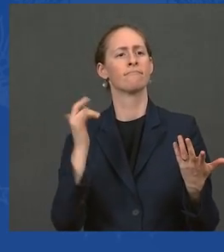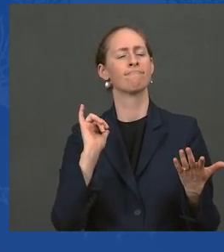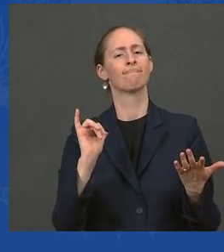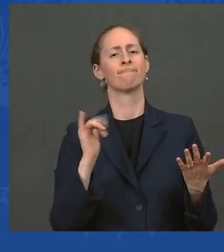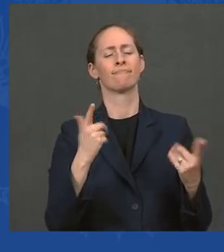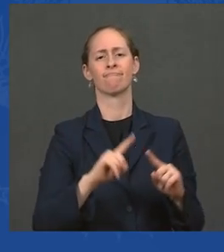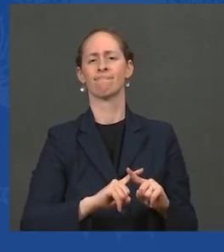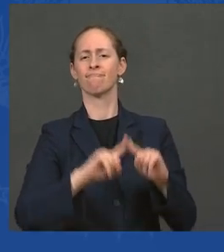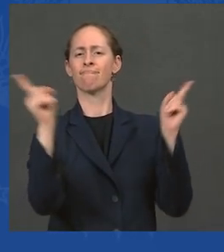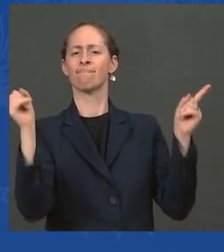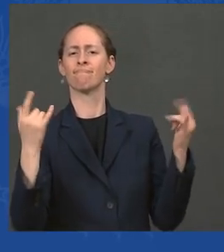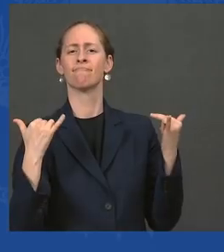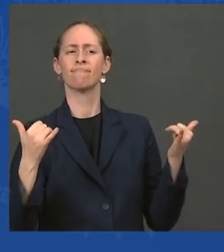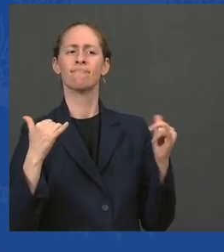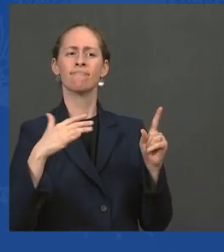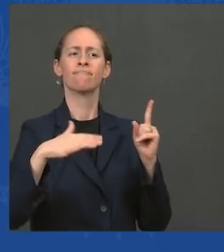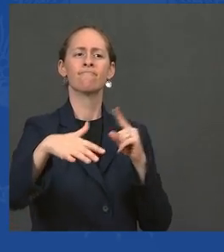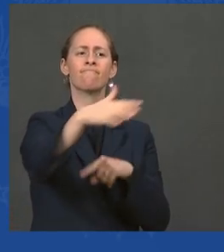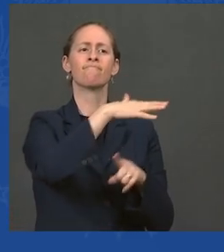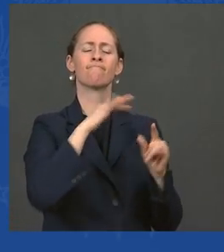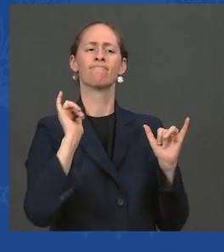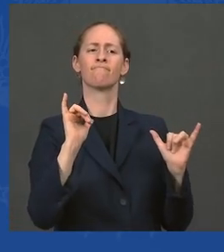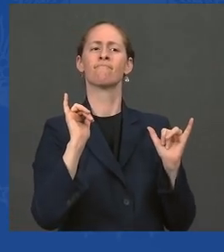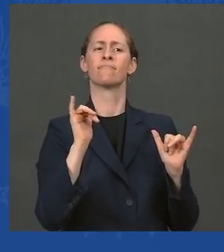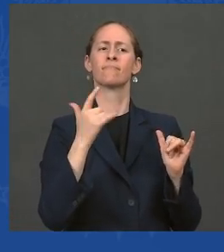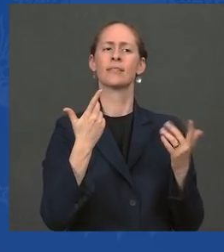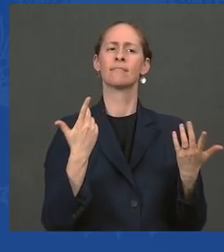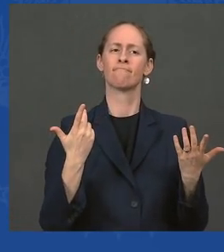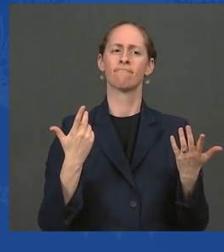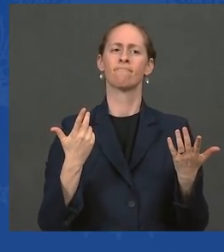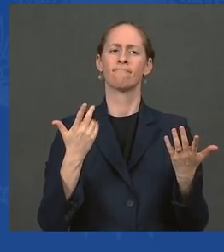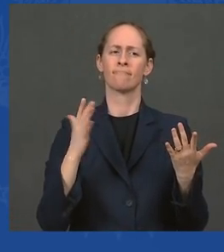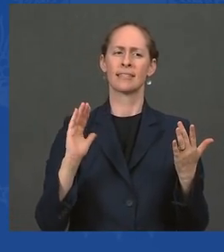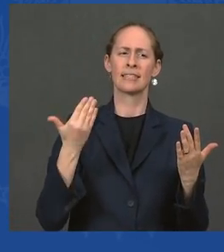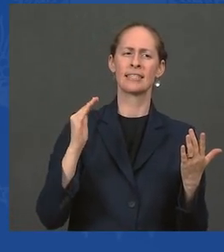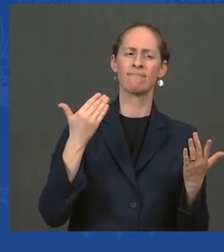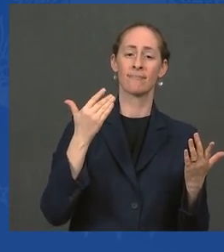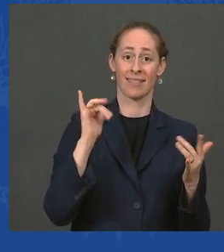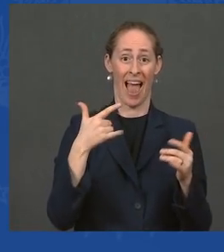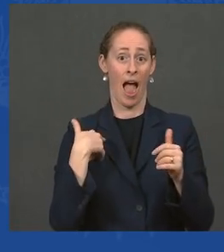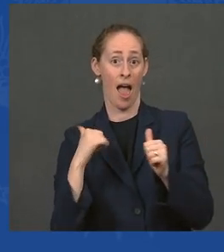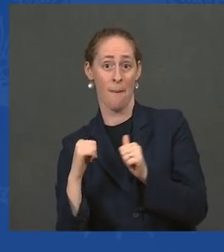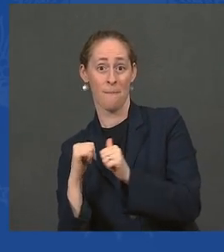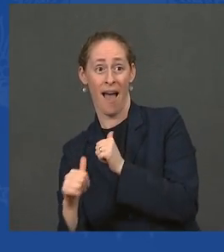How do we not invest? And so, in that act that we passed, we provided for a Child Tax Credit,